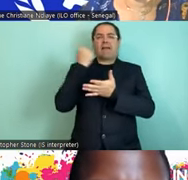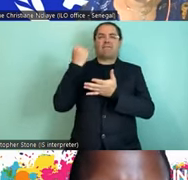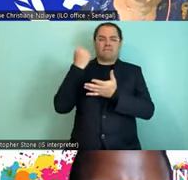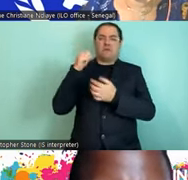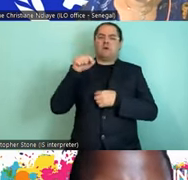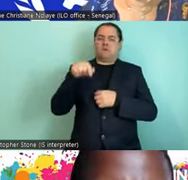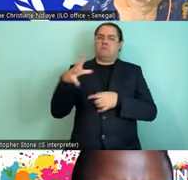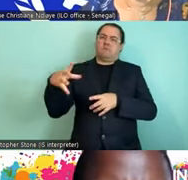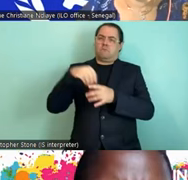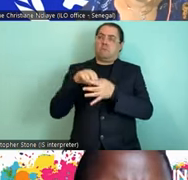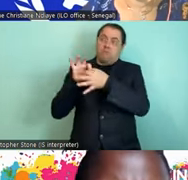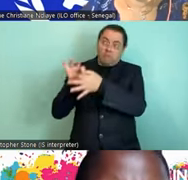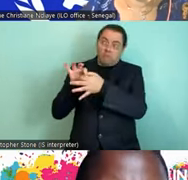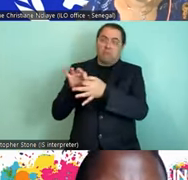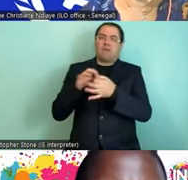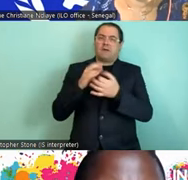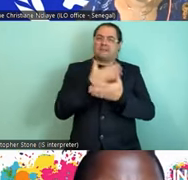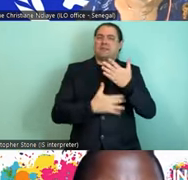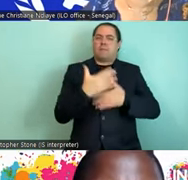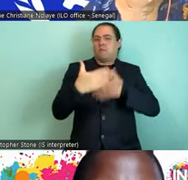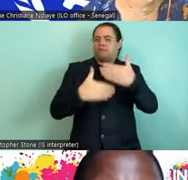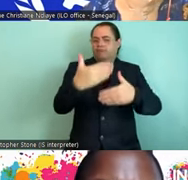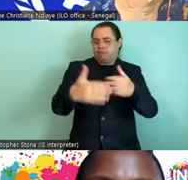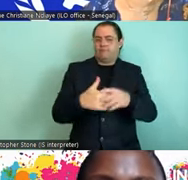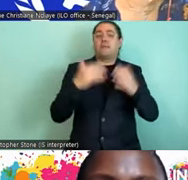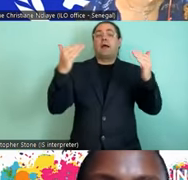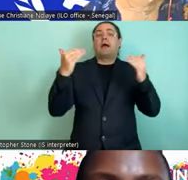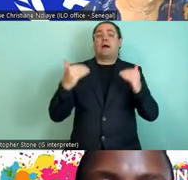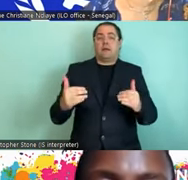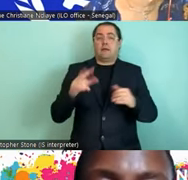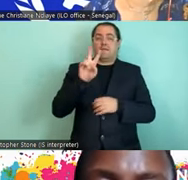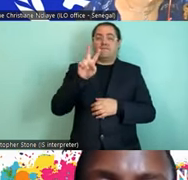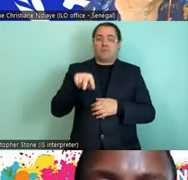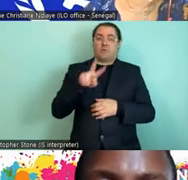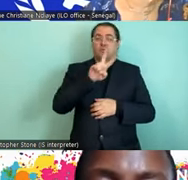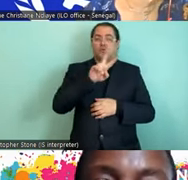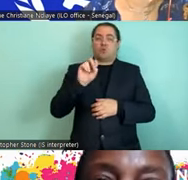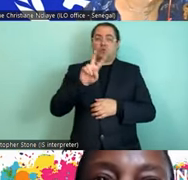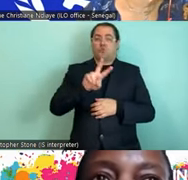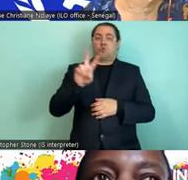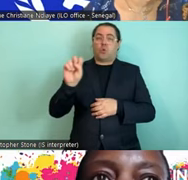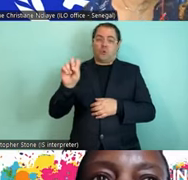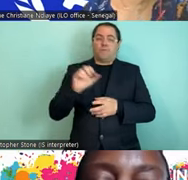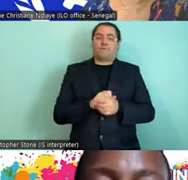10:36:49 Then in February of 2020 we began the walk, we festival started by commissioning